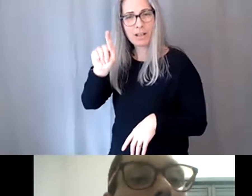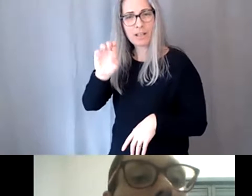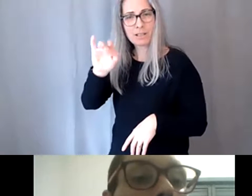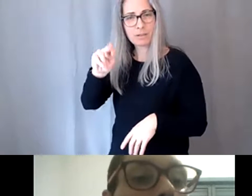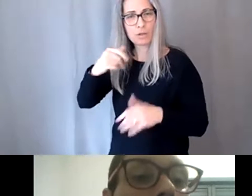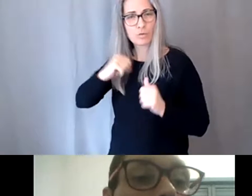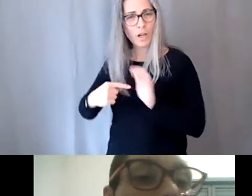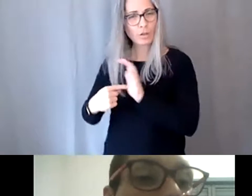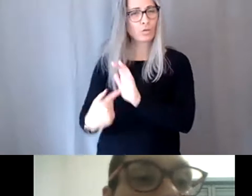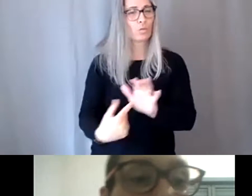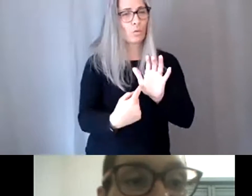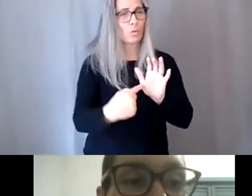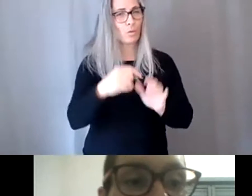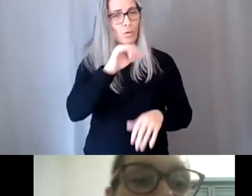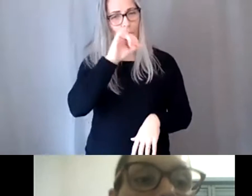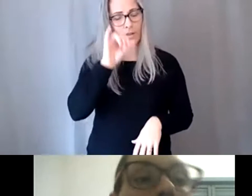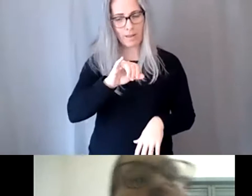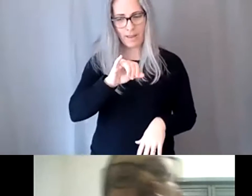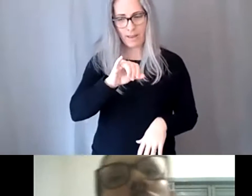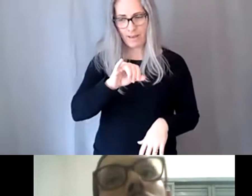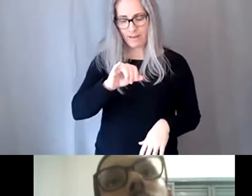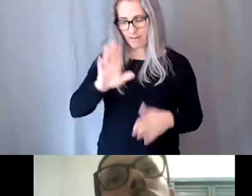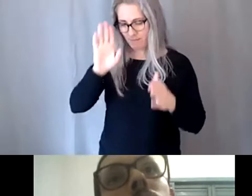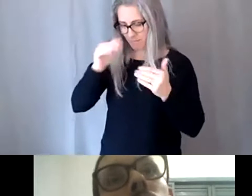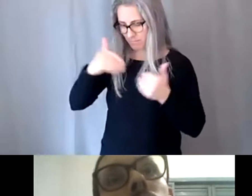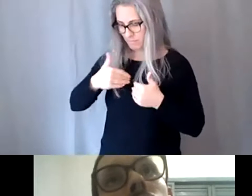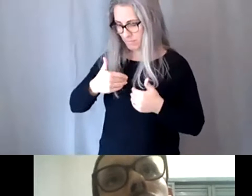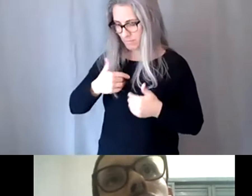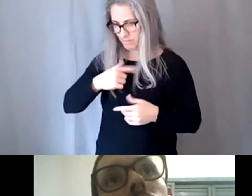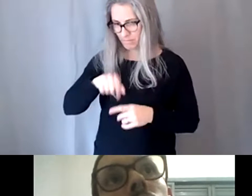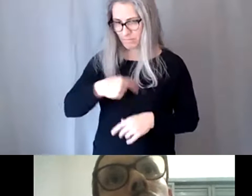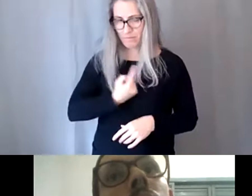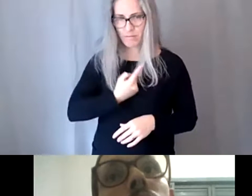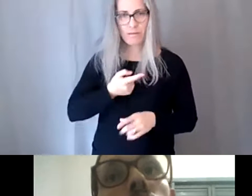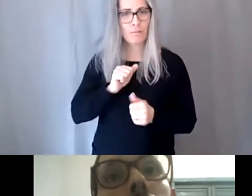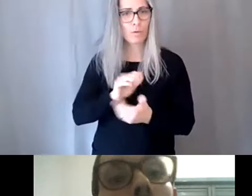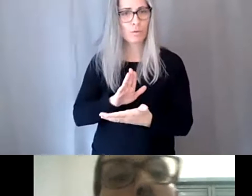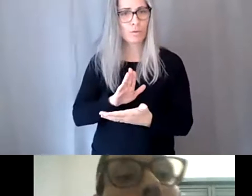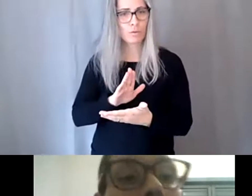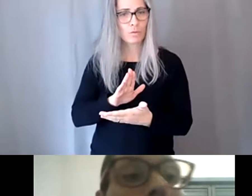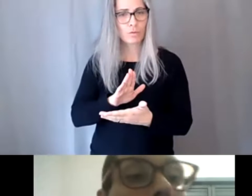personal centered practices have to be more political